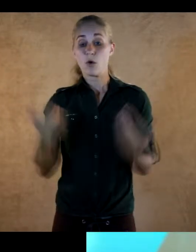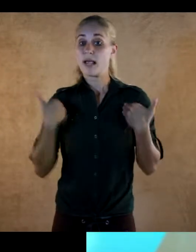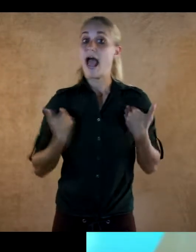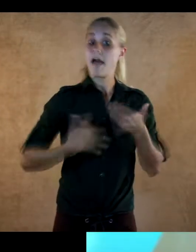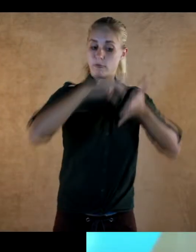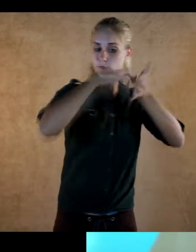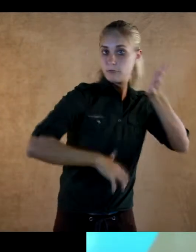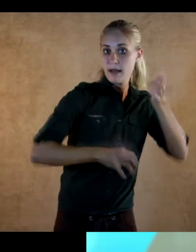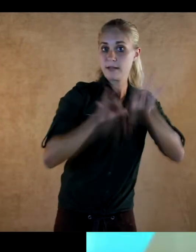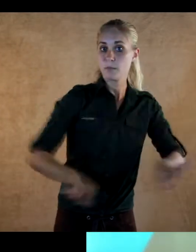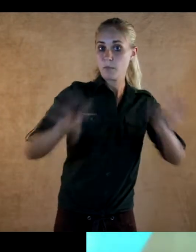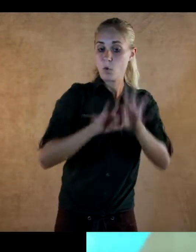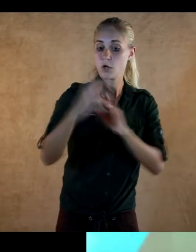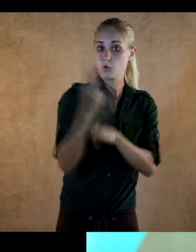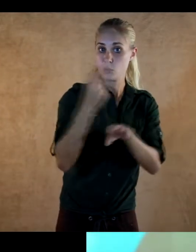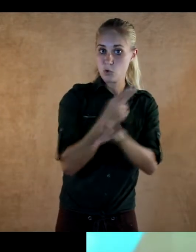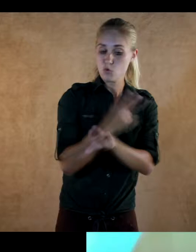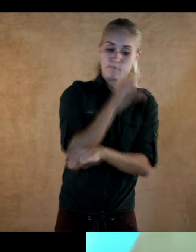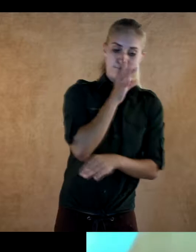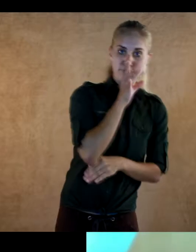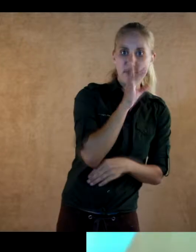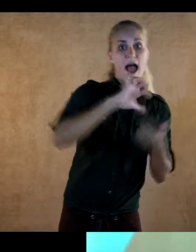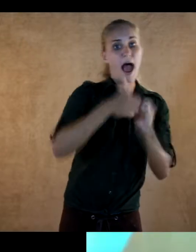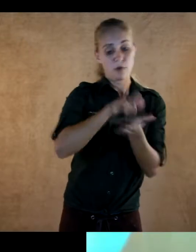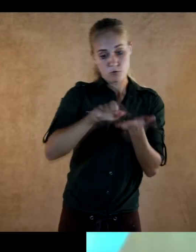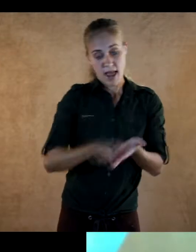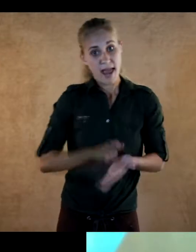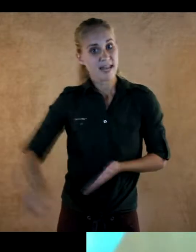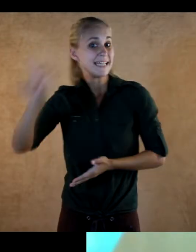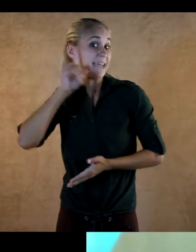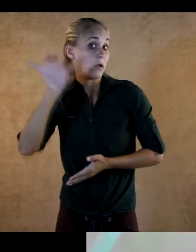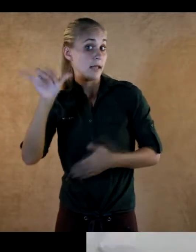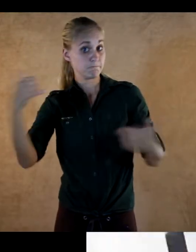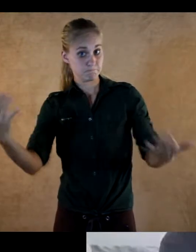It's critical that you use it just the way we've written it. How does it go? Well it looks something like this: